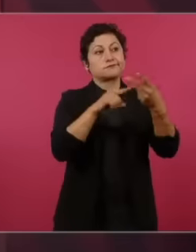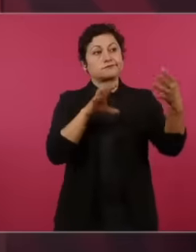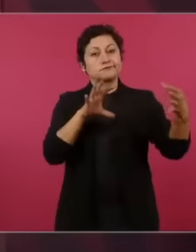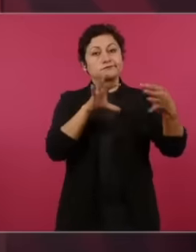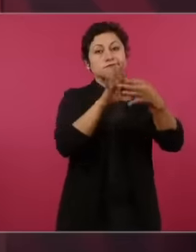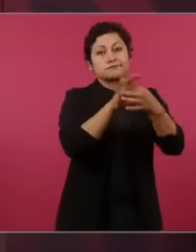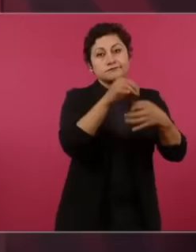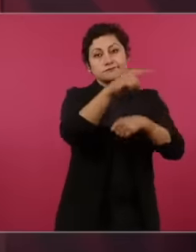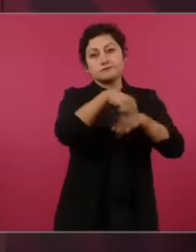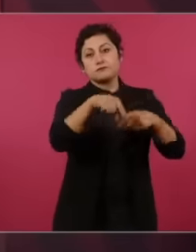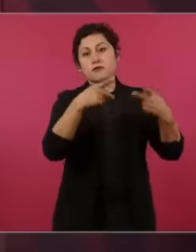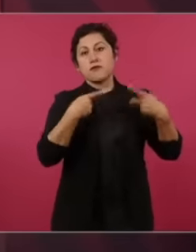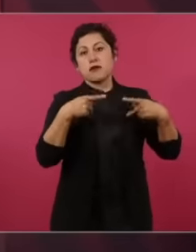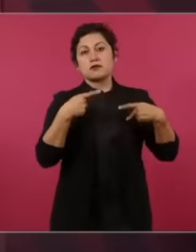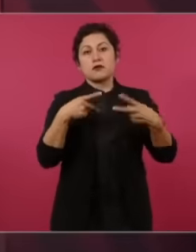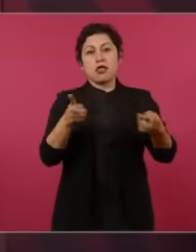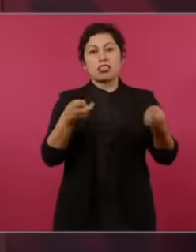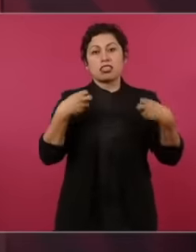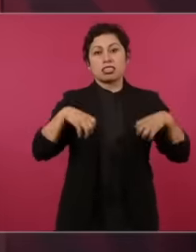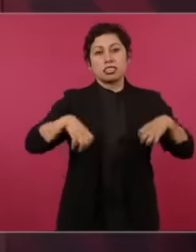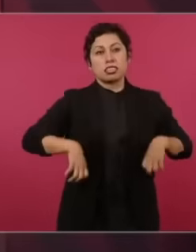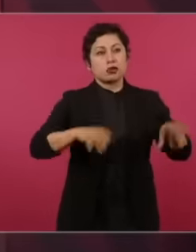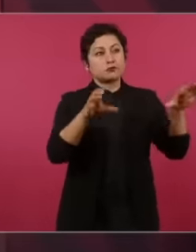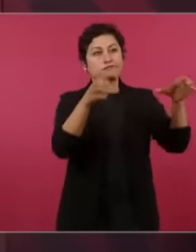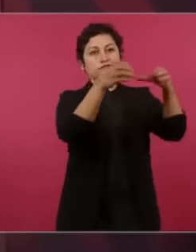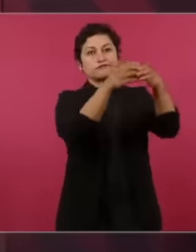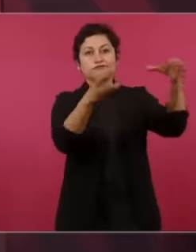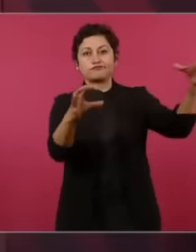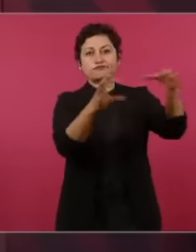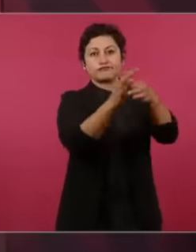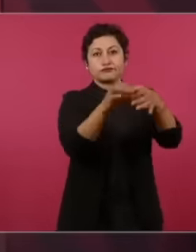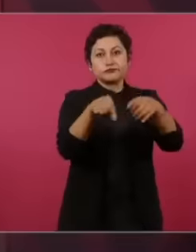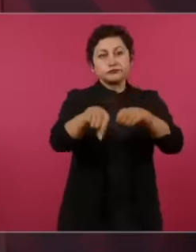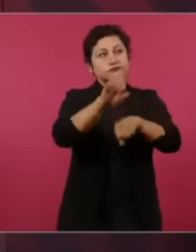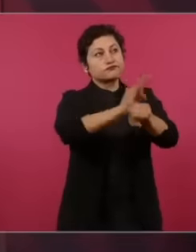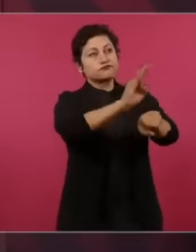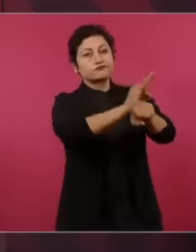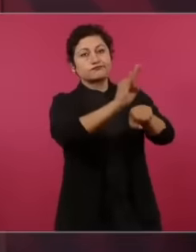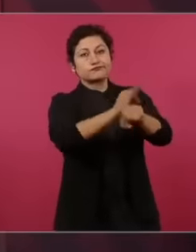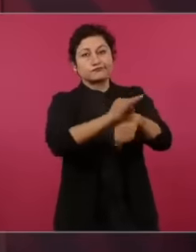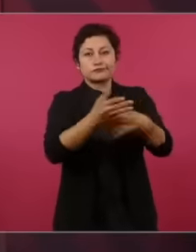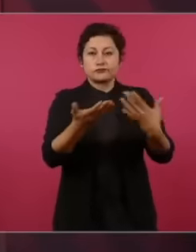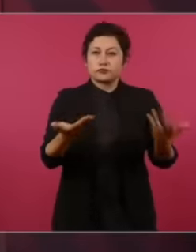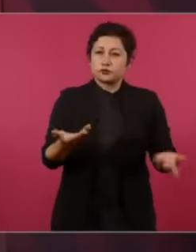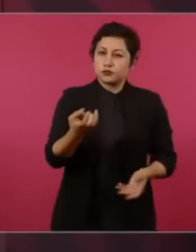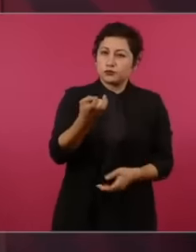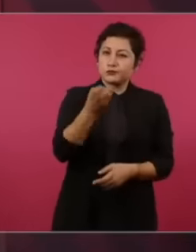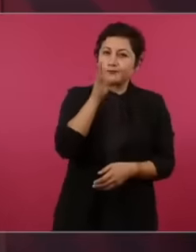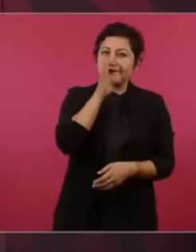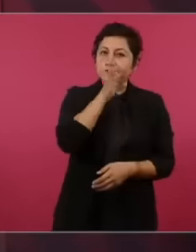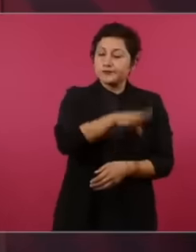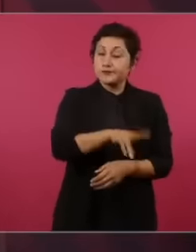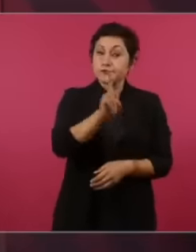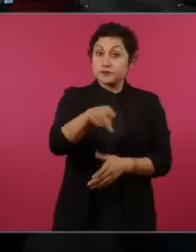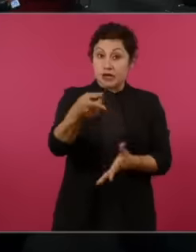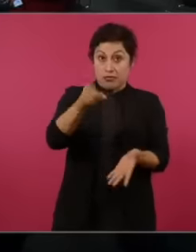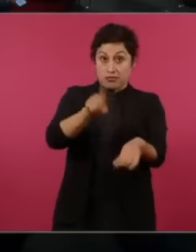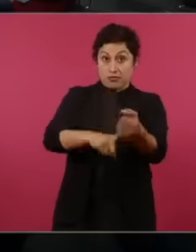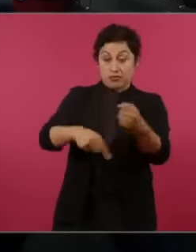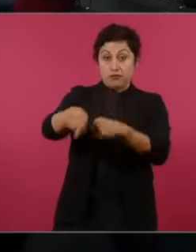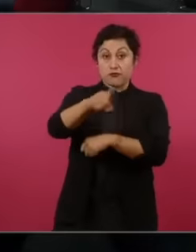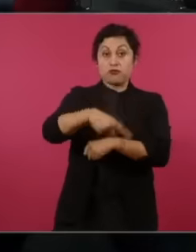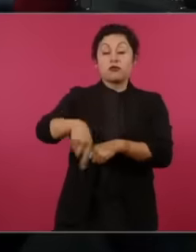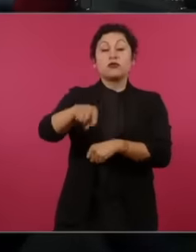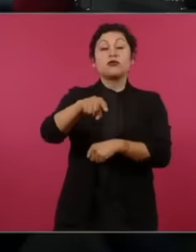that prevails in the judiciary,